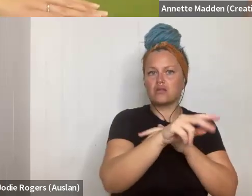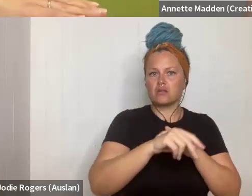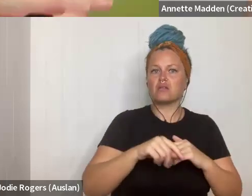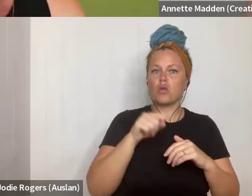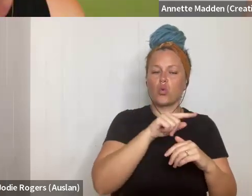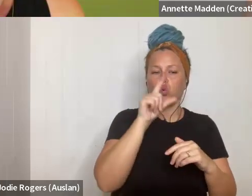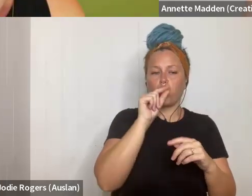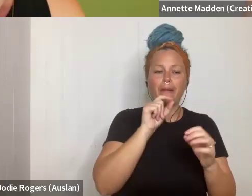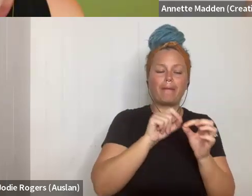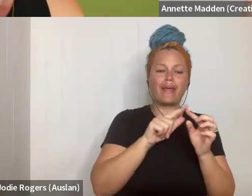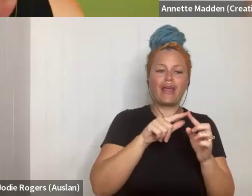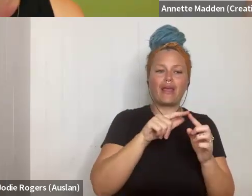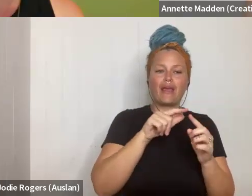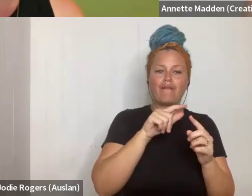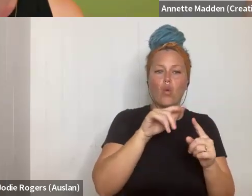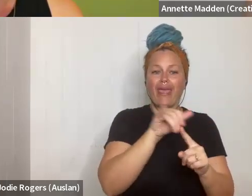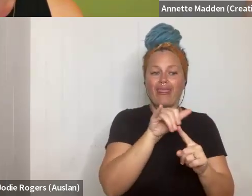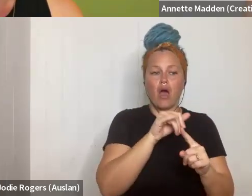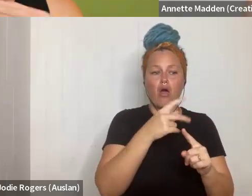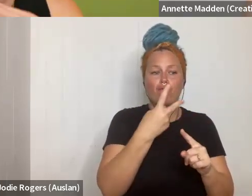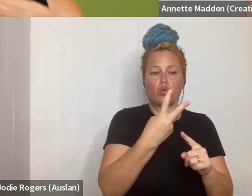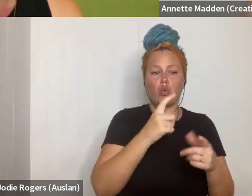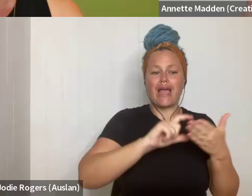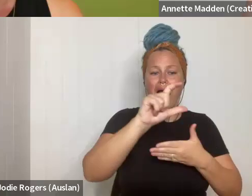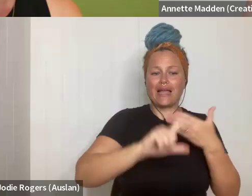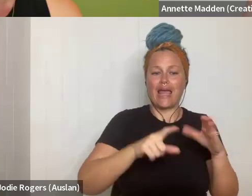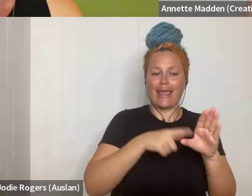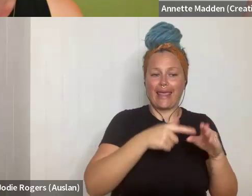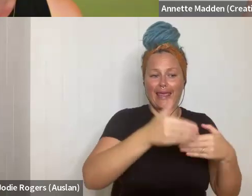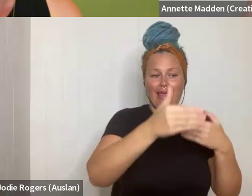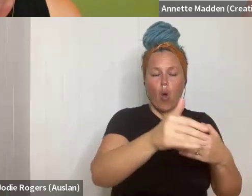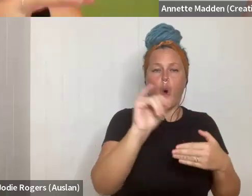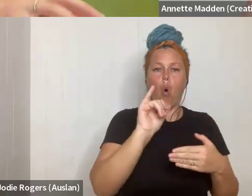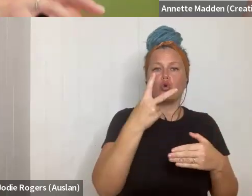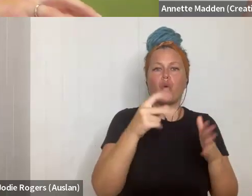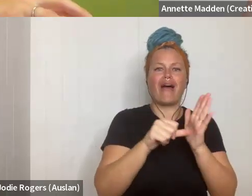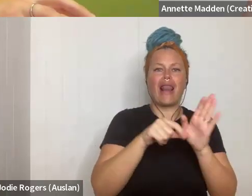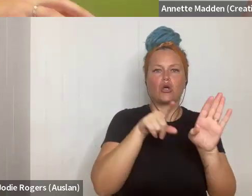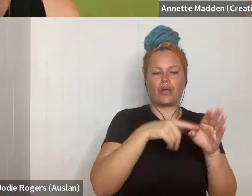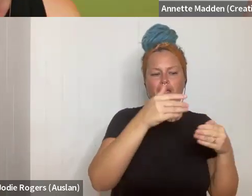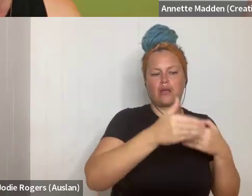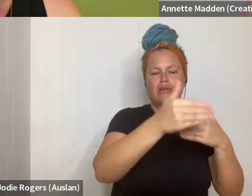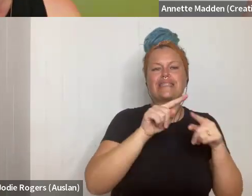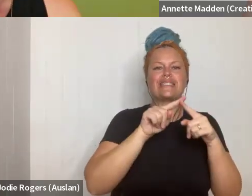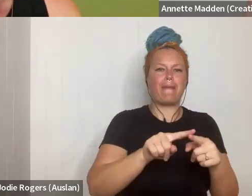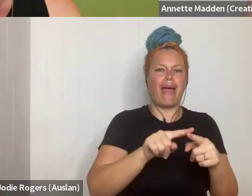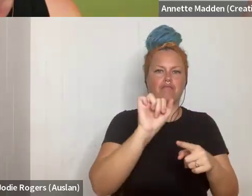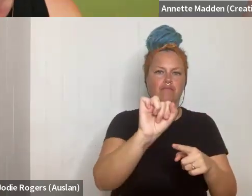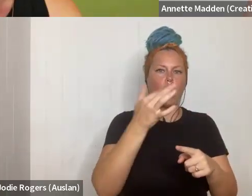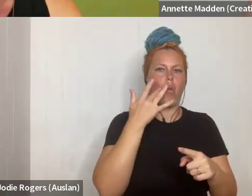application form. This is a two-year budget, and is not just relating to the investment, it's your two-year operational